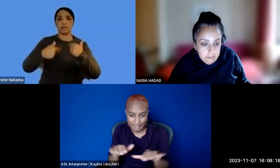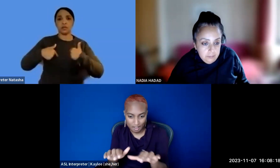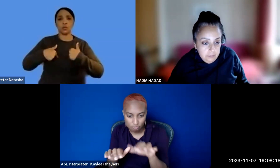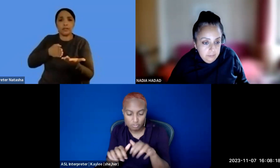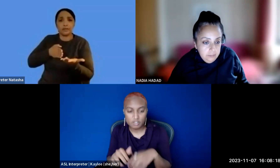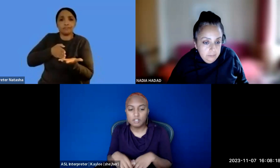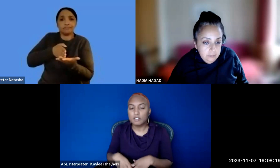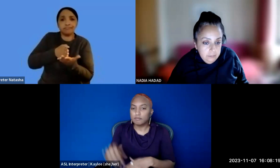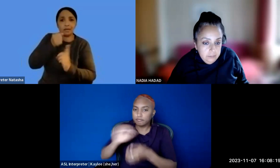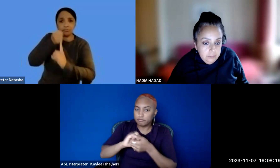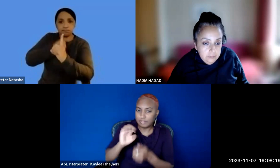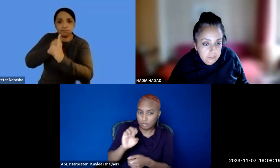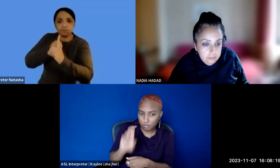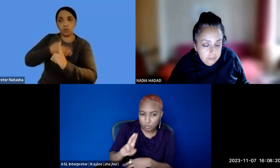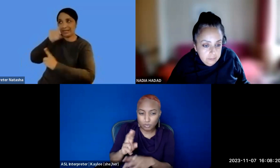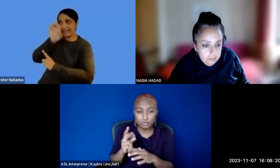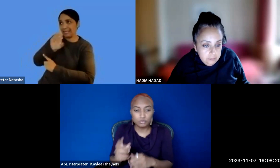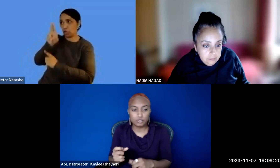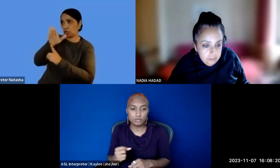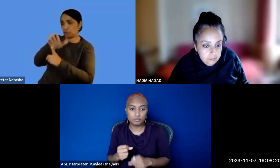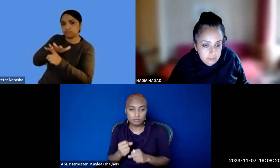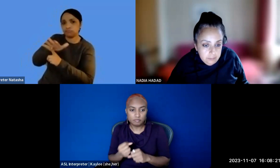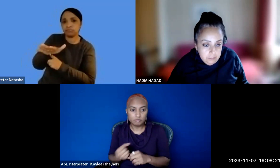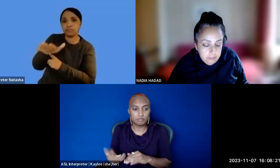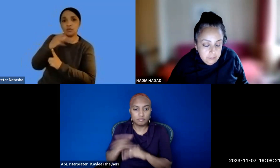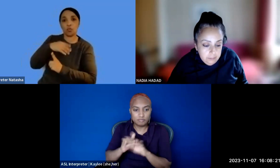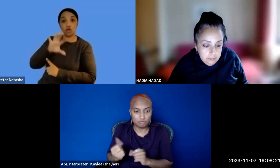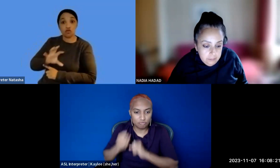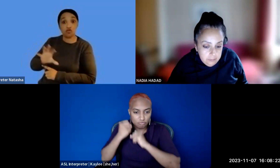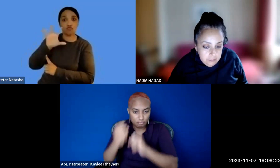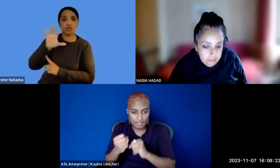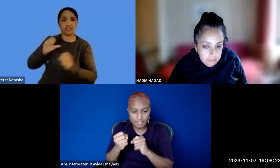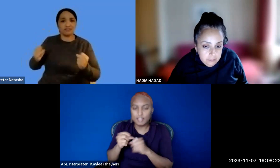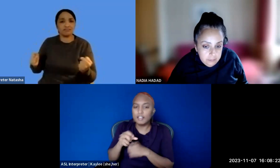strengthen regional advocacy amongst regional OPDs